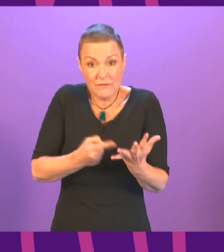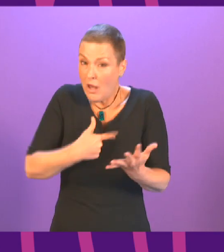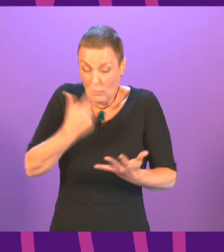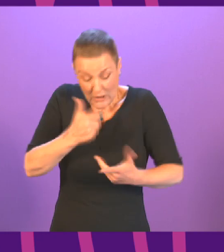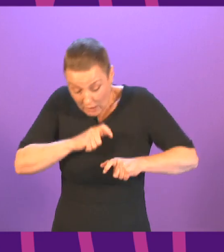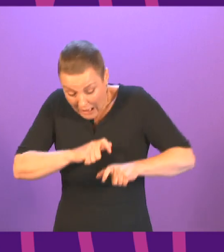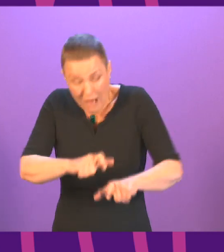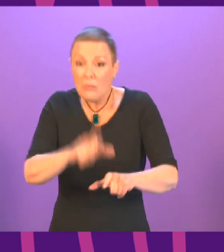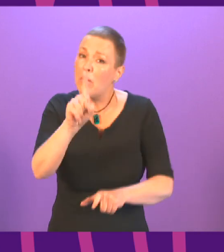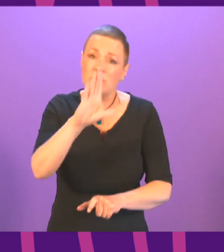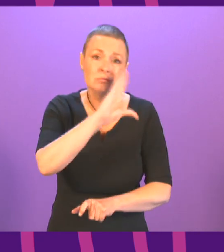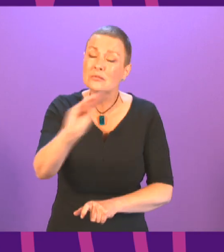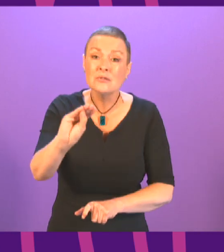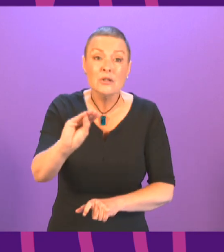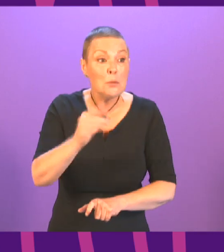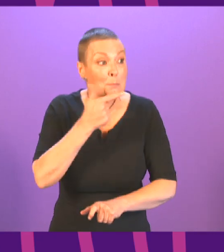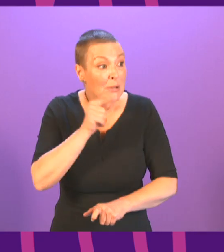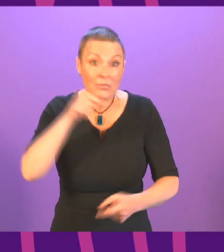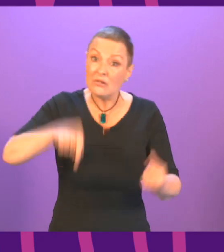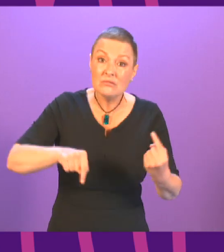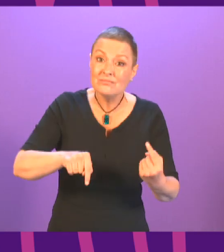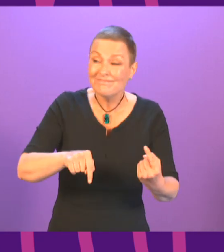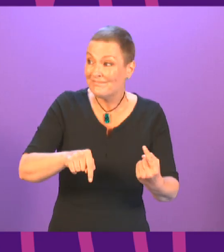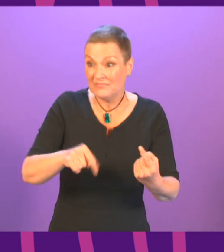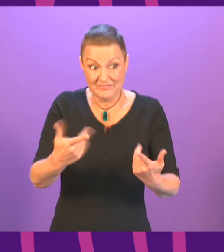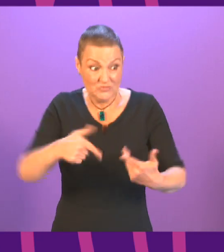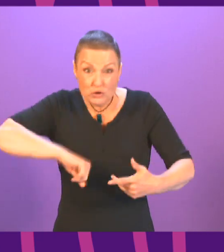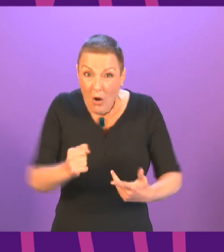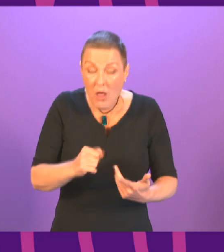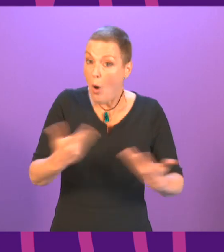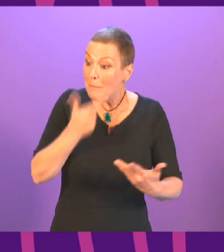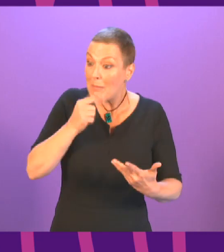place, but nobody should be in any doubt, not just here in Scotland but globally, that,